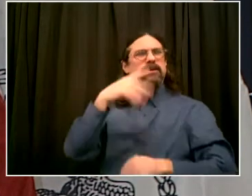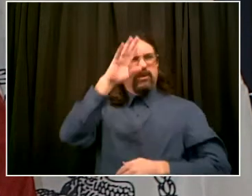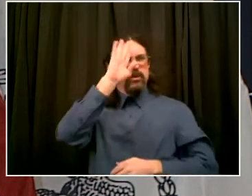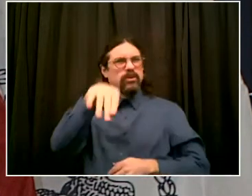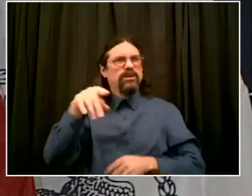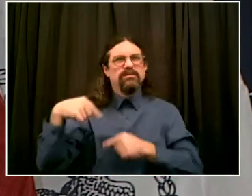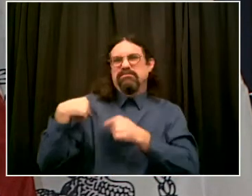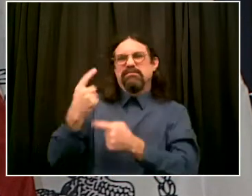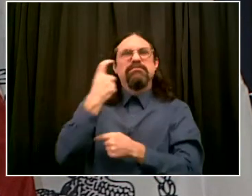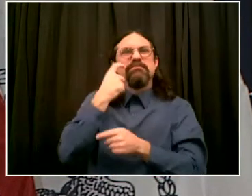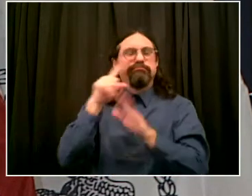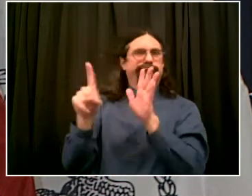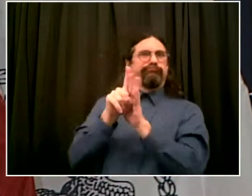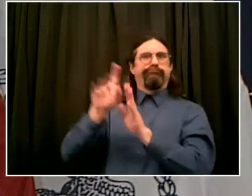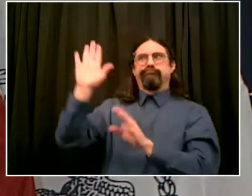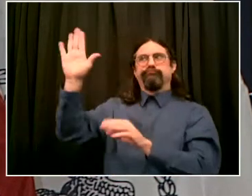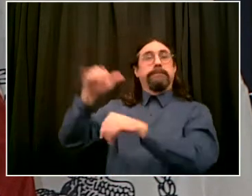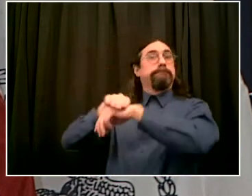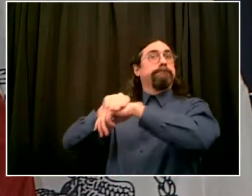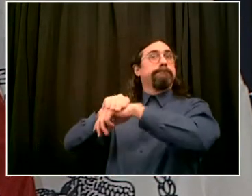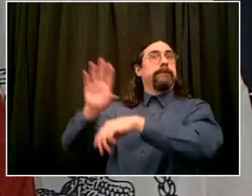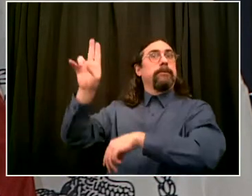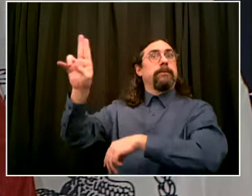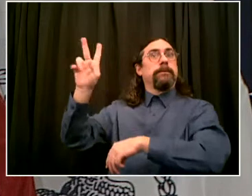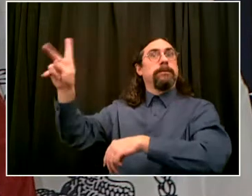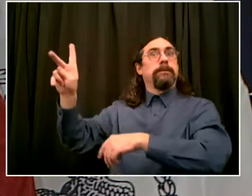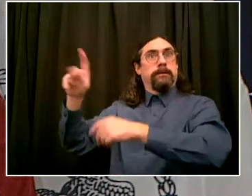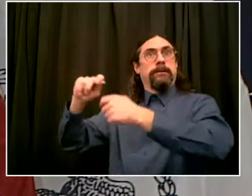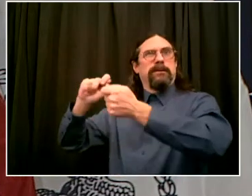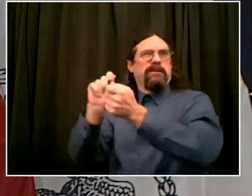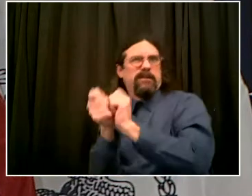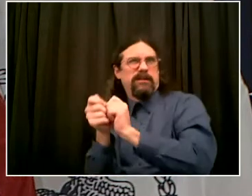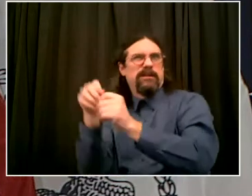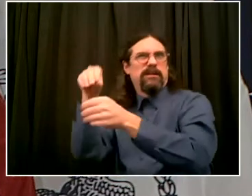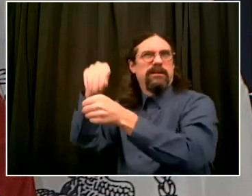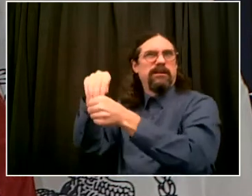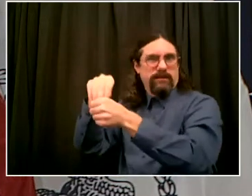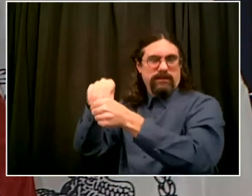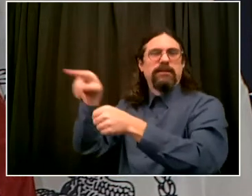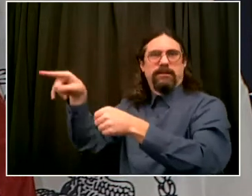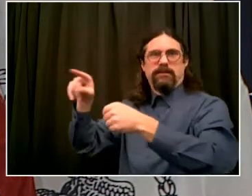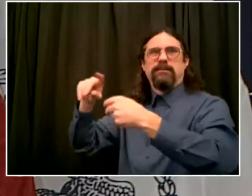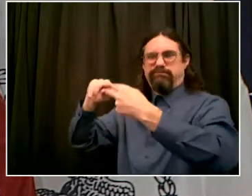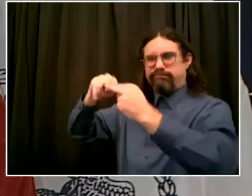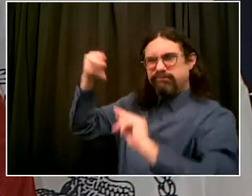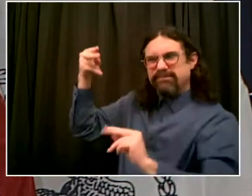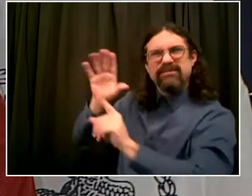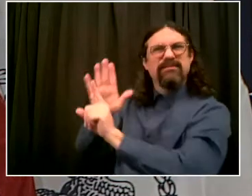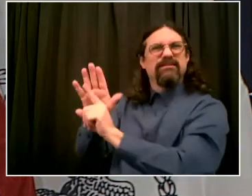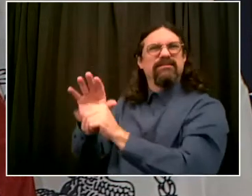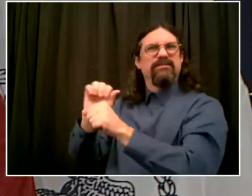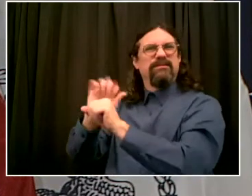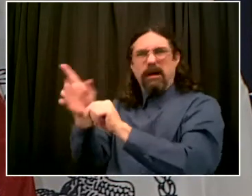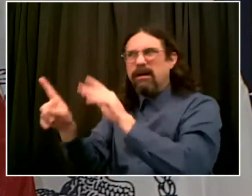KNOW WHAT THE HEALTH OFFICIALS ARE MOST CONCERNED WITH OF TTT HABEING OUTUTT HERE. WHAT WE KNOW ABOUT IT WHAT